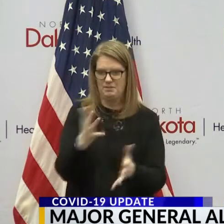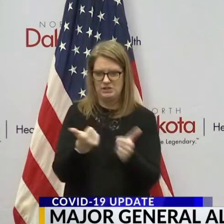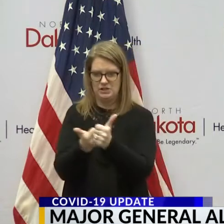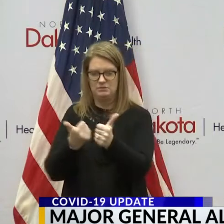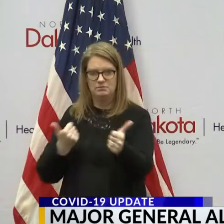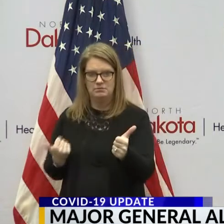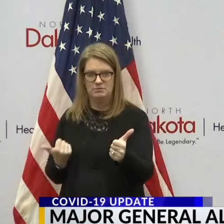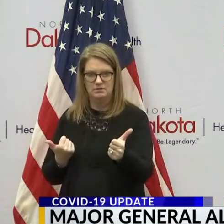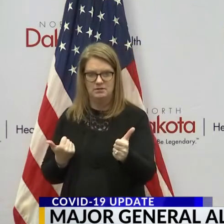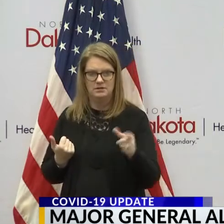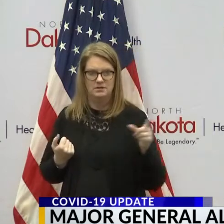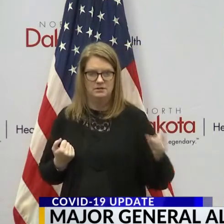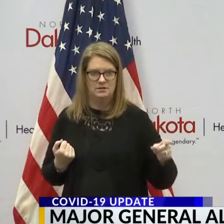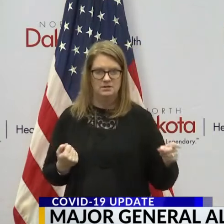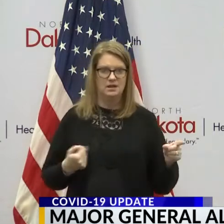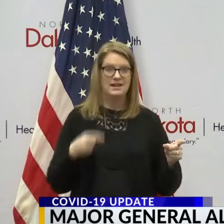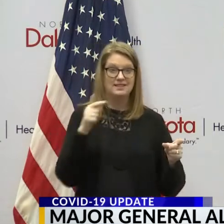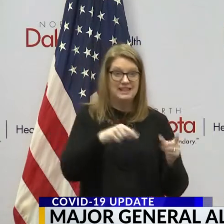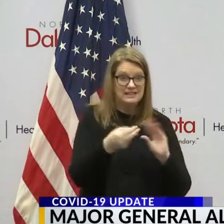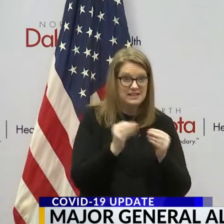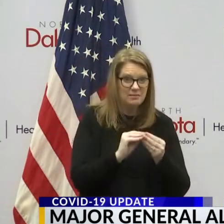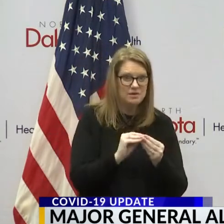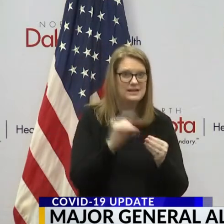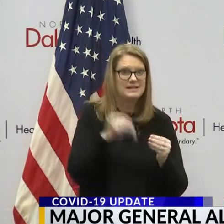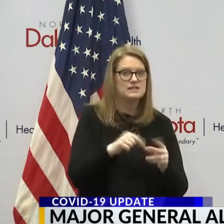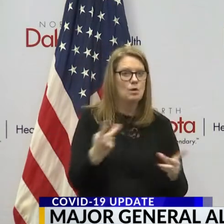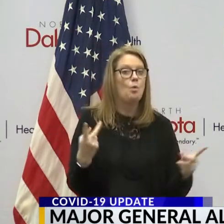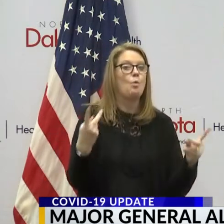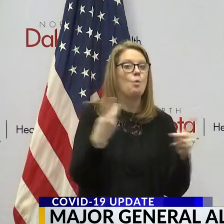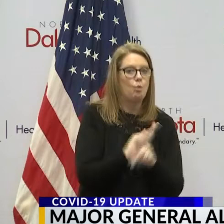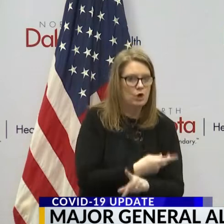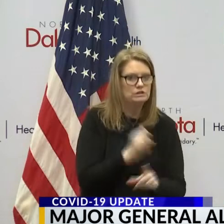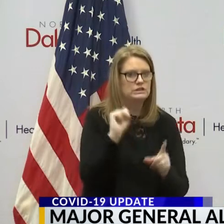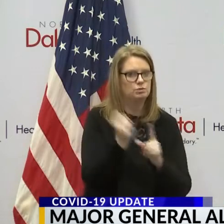THIS IS A PANDEMIC, WE HAVEN'T HAD ONE OF THESE IN A VERY LONG TIME. THE GOVERNOR HAS TALKED EVERYDAY ABOUT LATENT DATA,